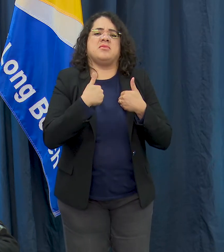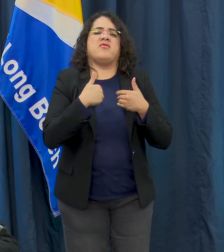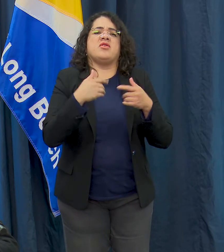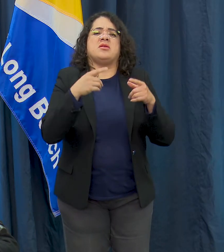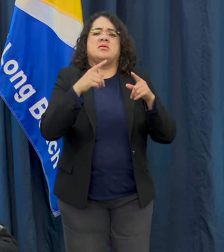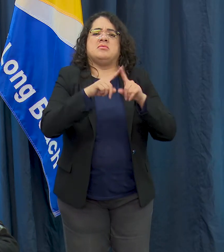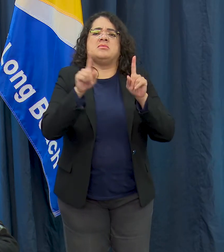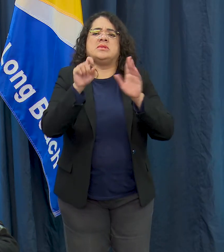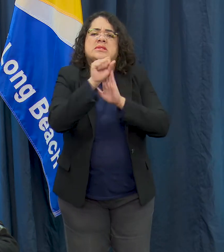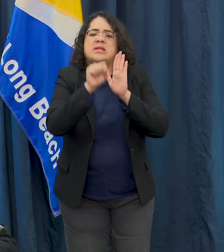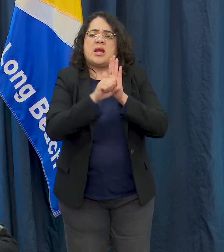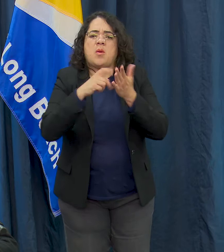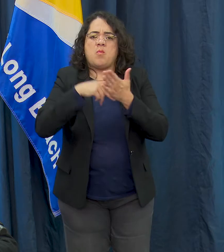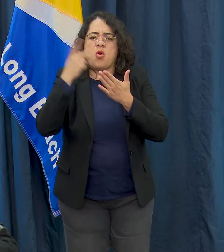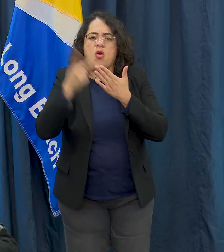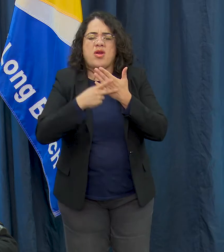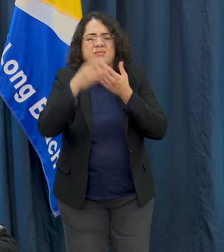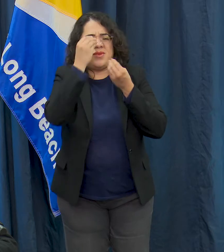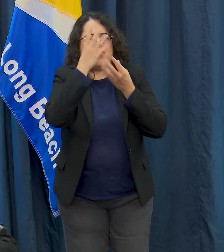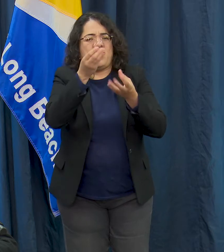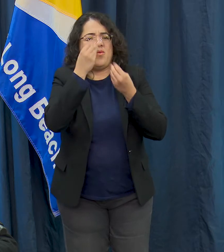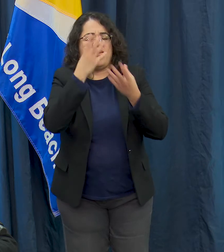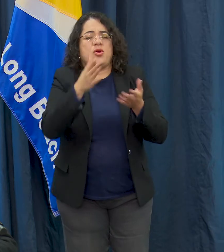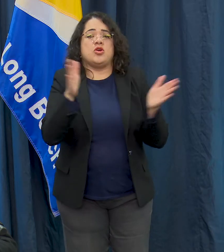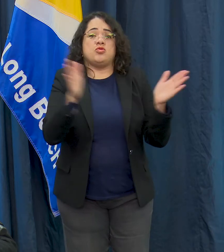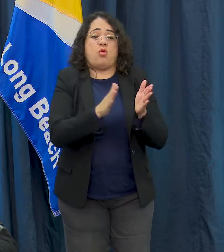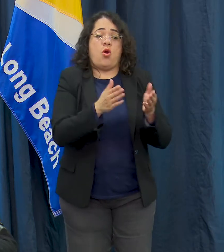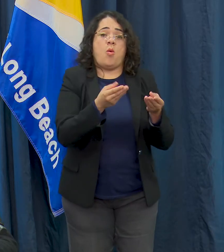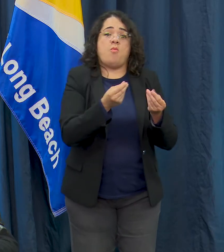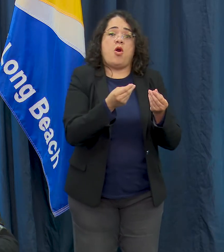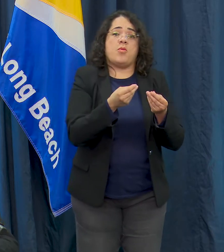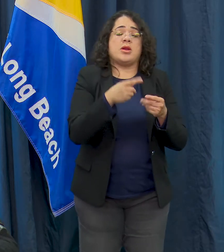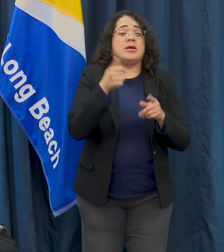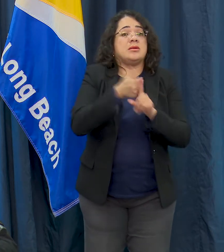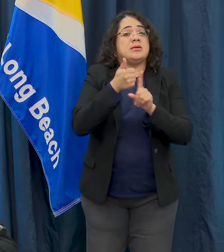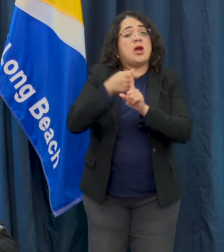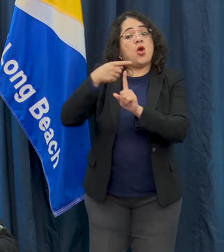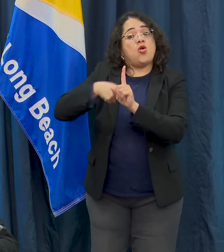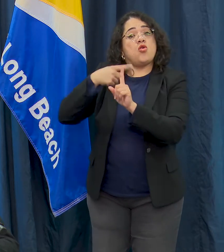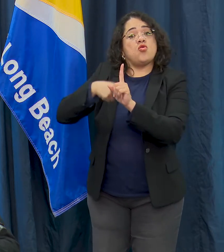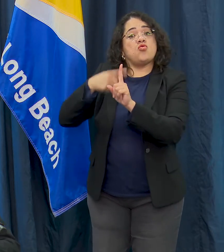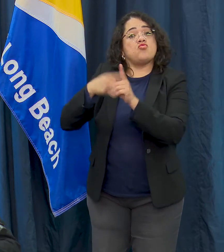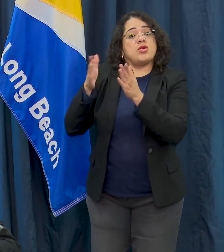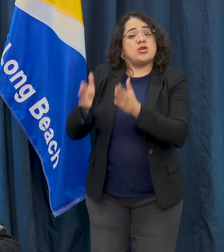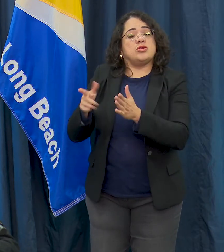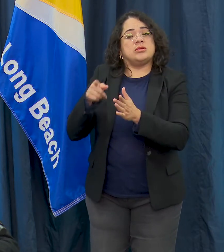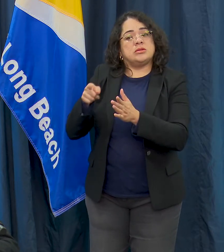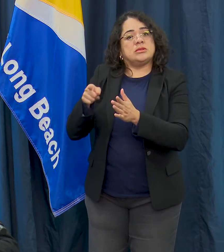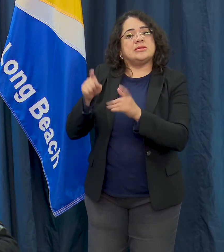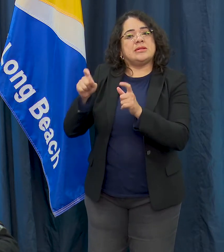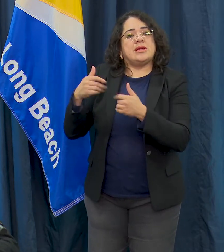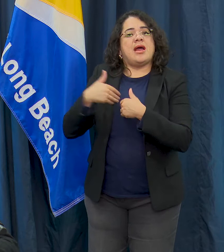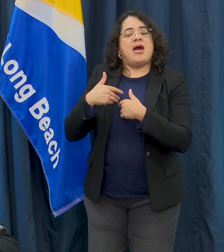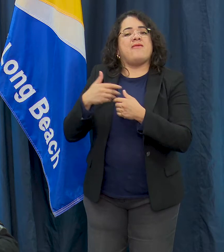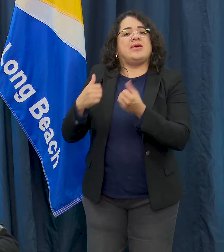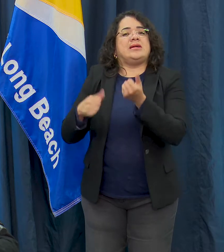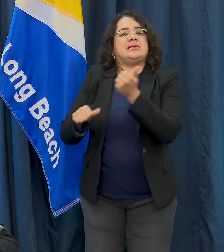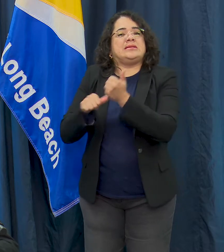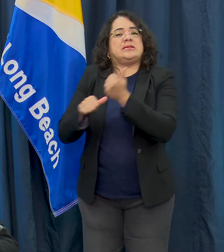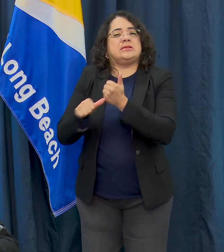know obviously small property owners, we want to make sure that the tenants themselves haveassistance and I think at the end of the day people are